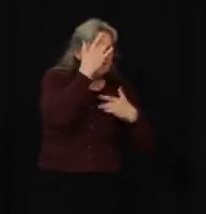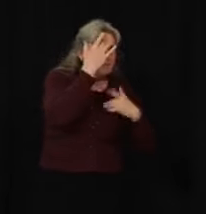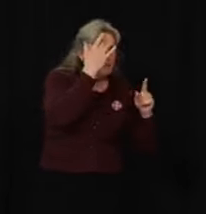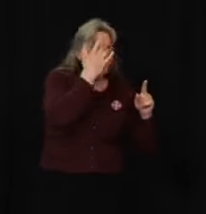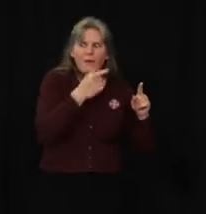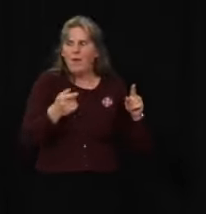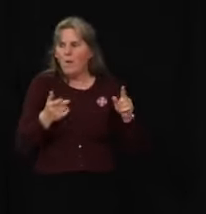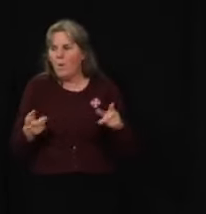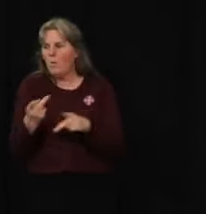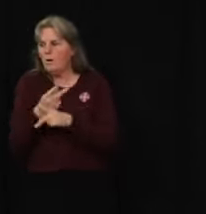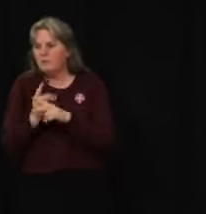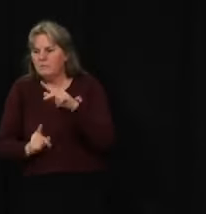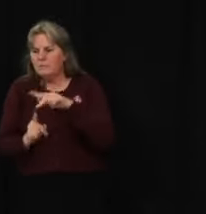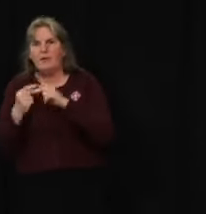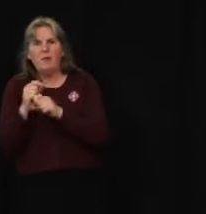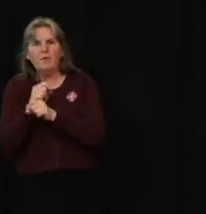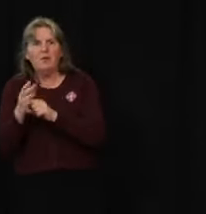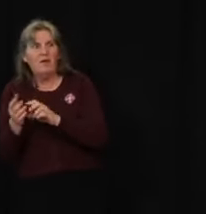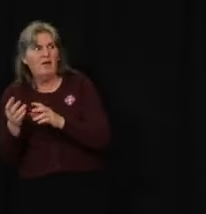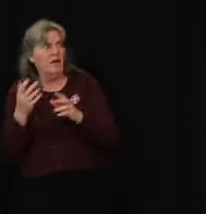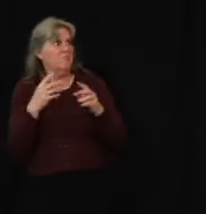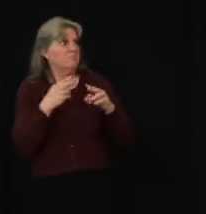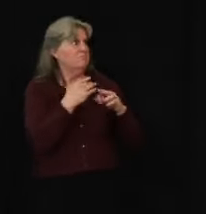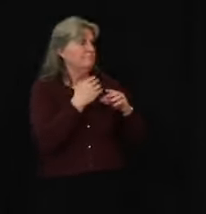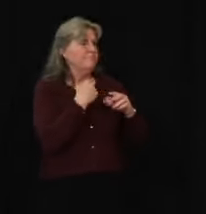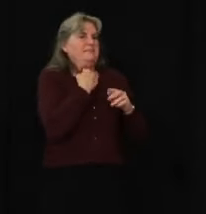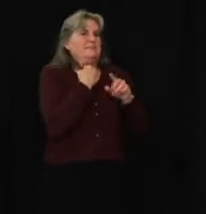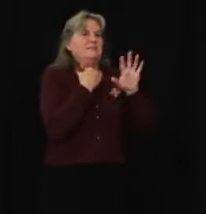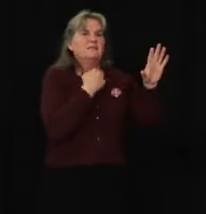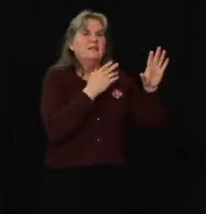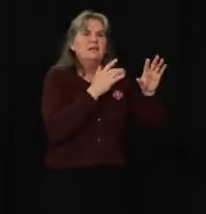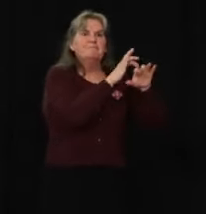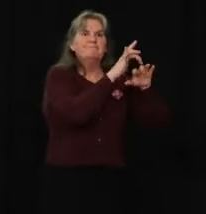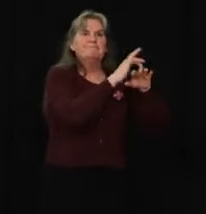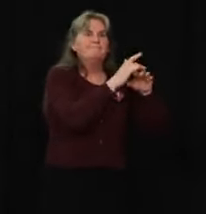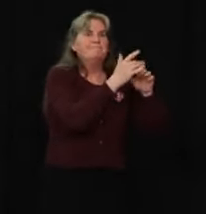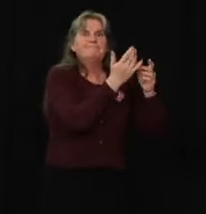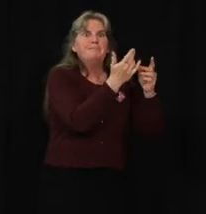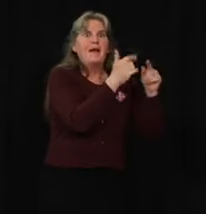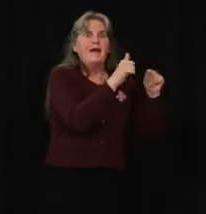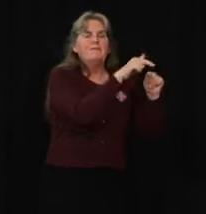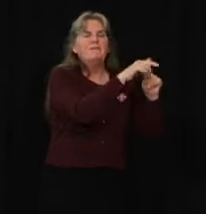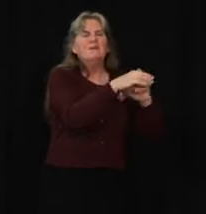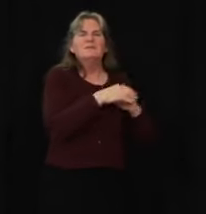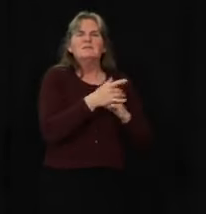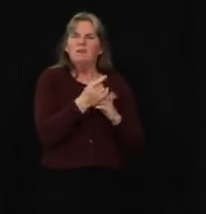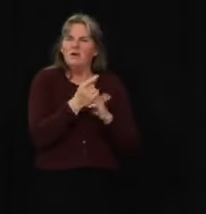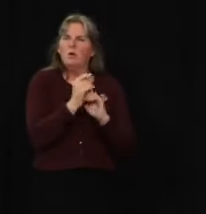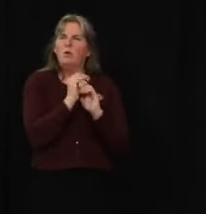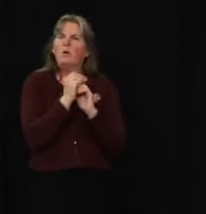what we are in-- you said phase one begins today about what are some of the hard differences